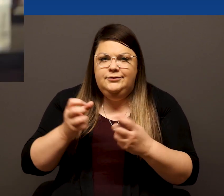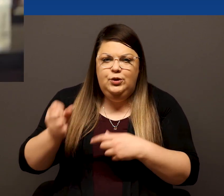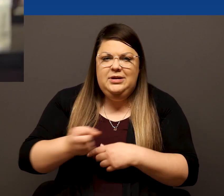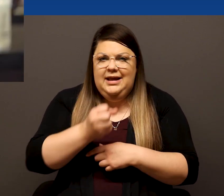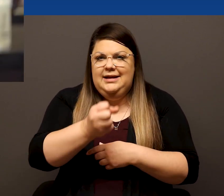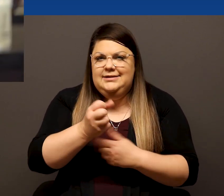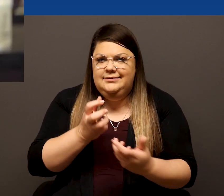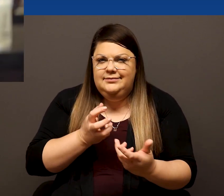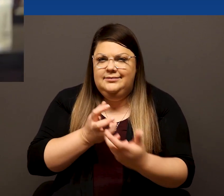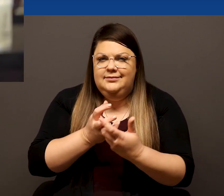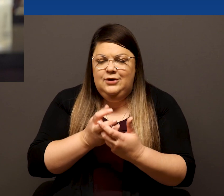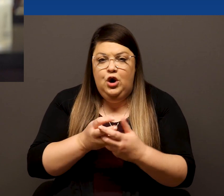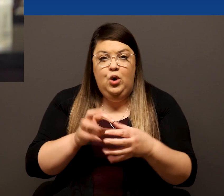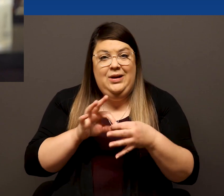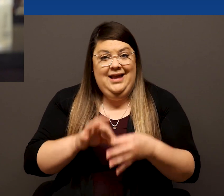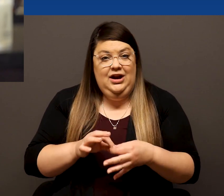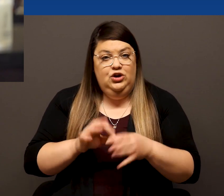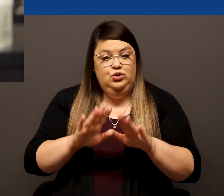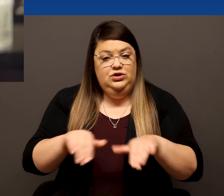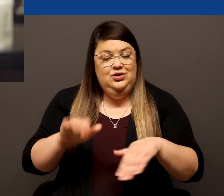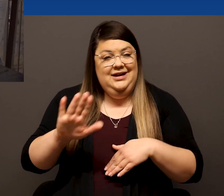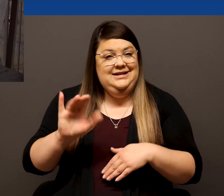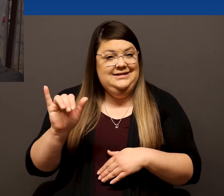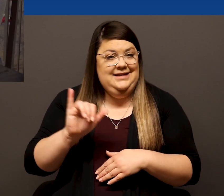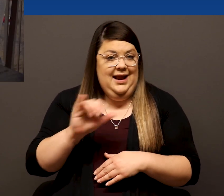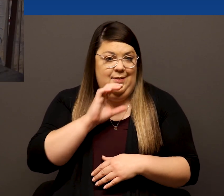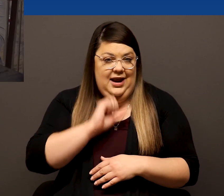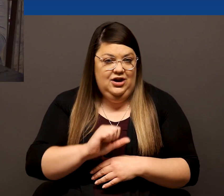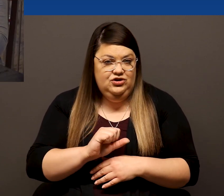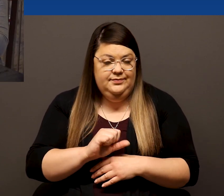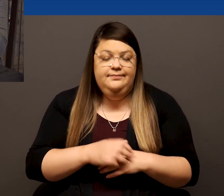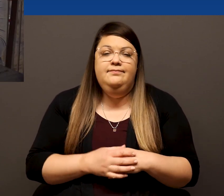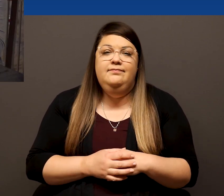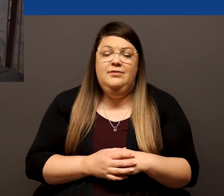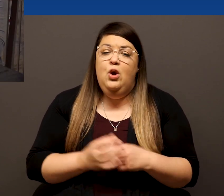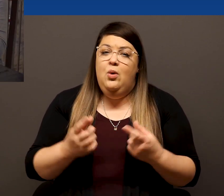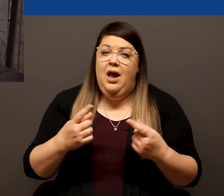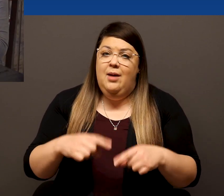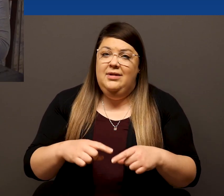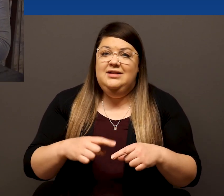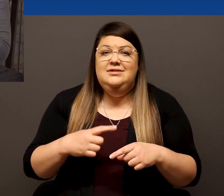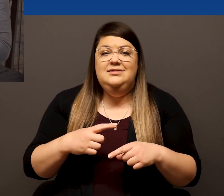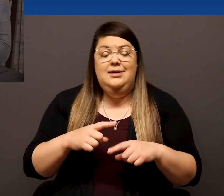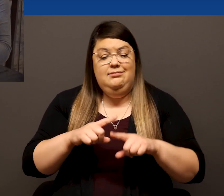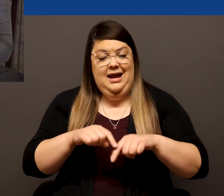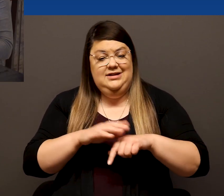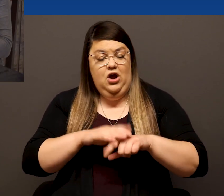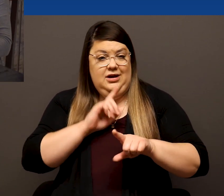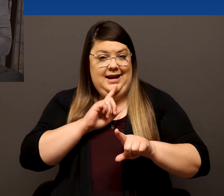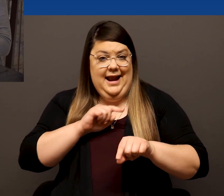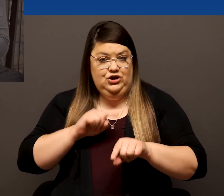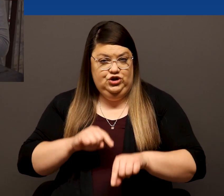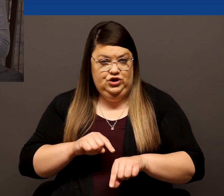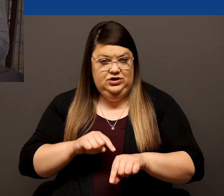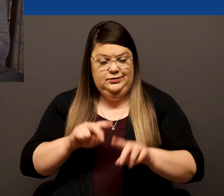in relation to children his same age. What happens is we, so based on the answers to these questions,